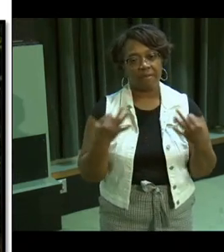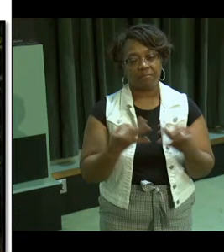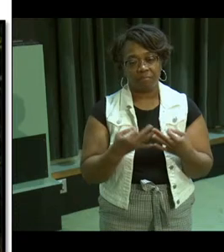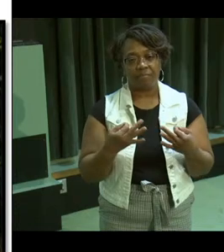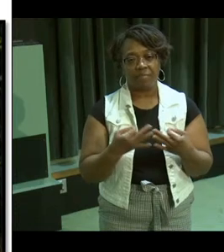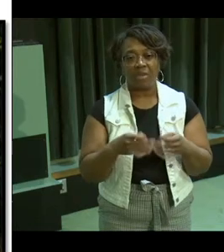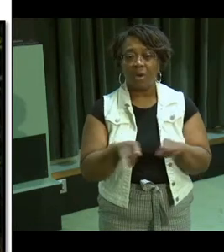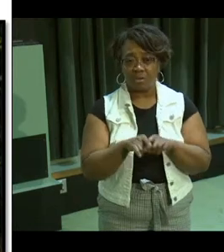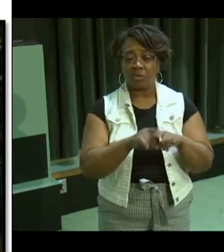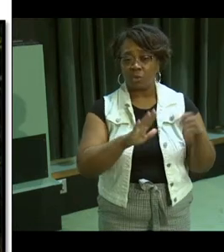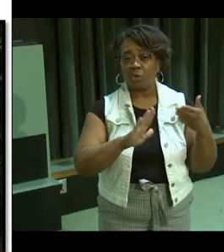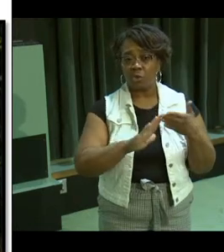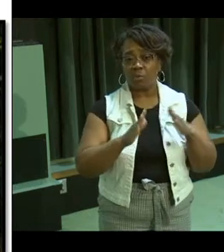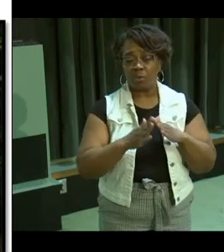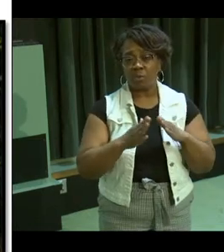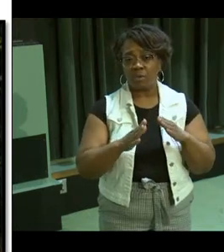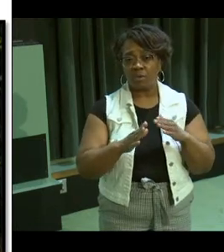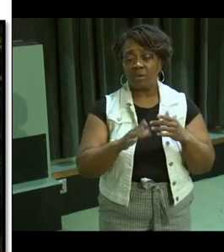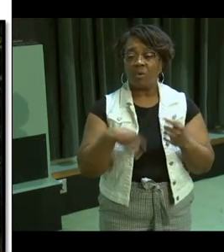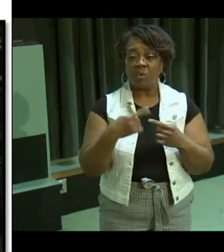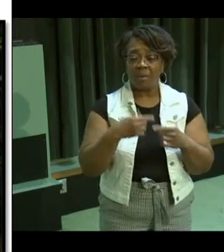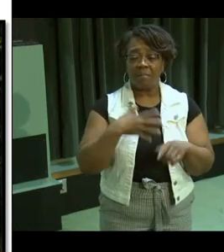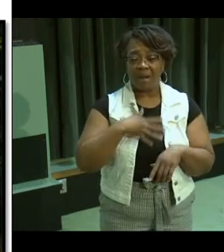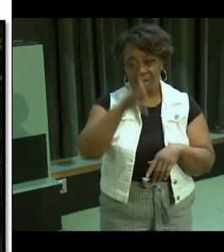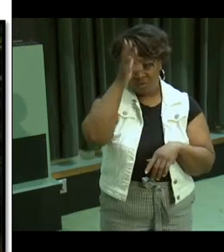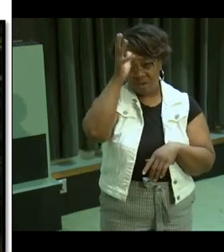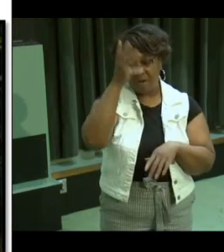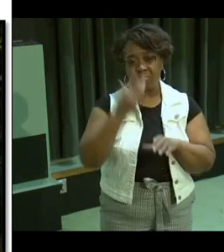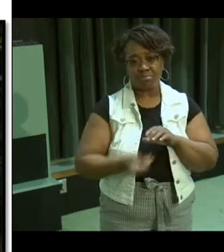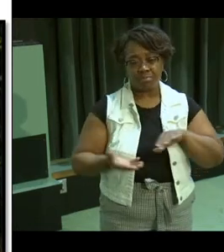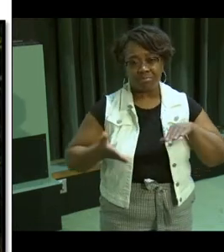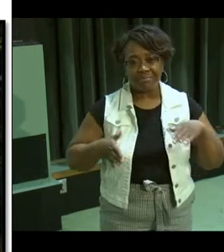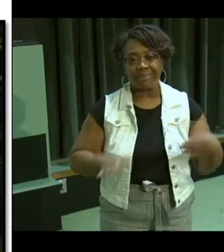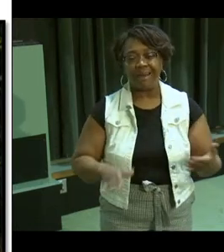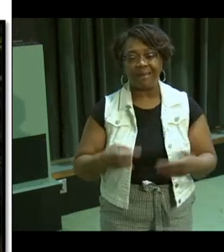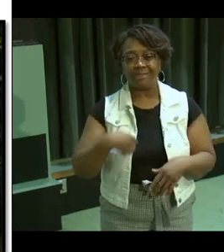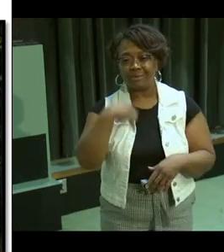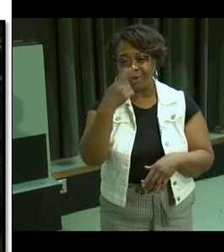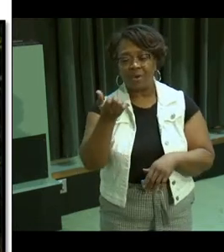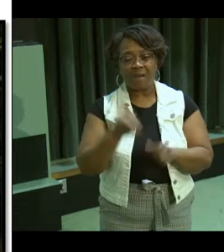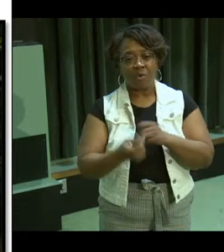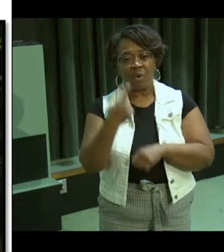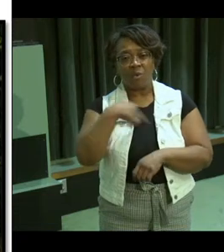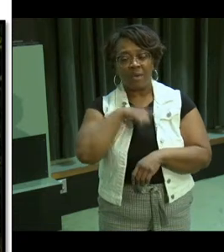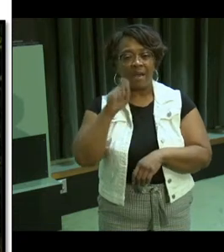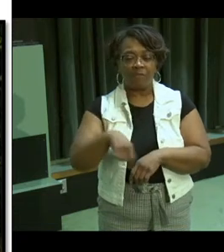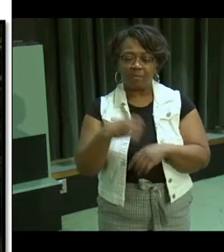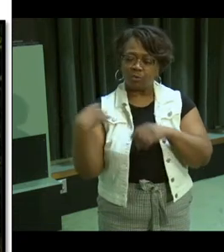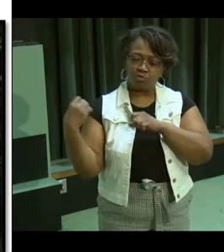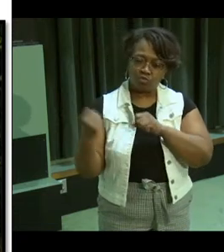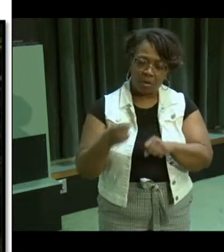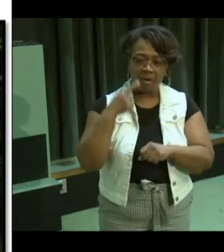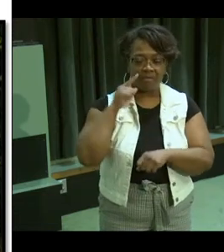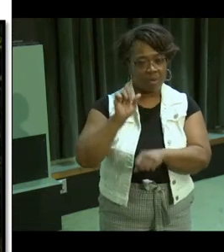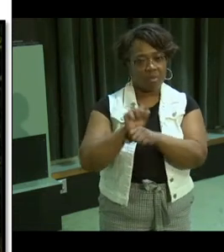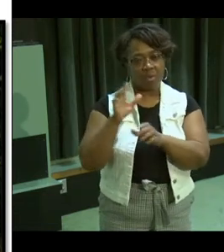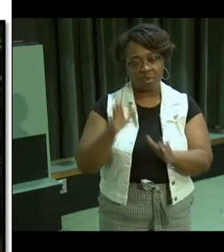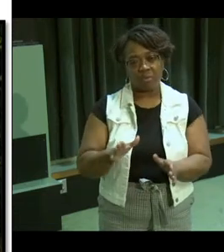community. When my grandfather